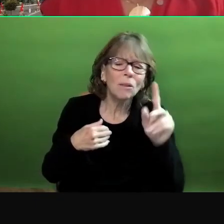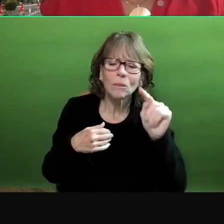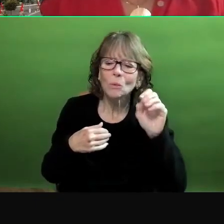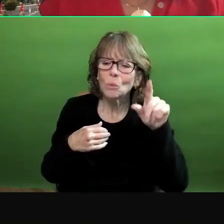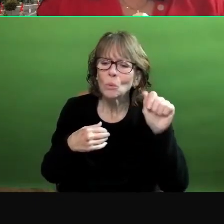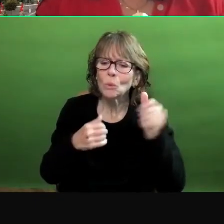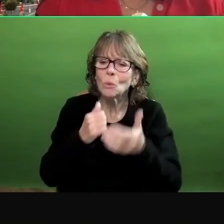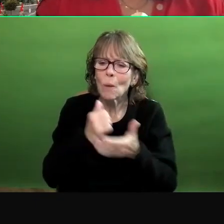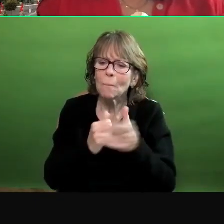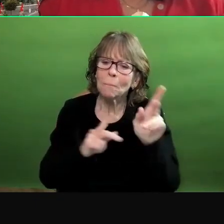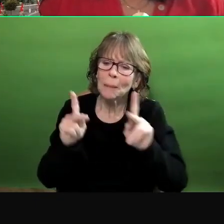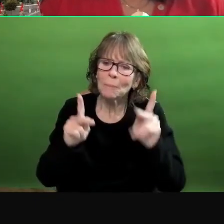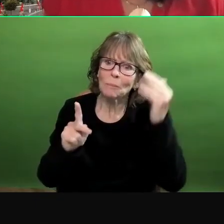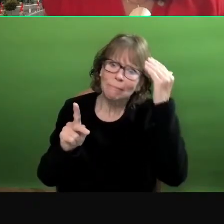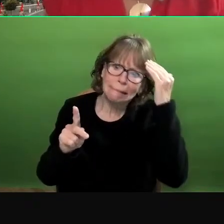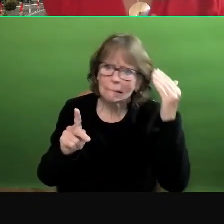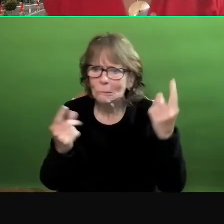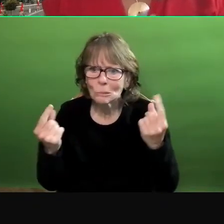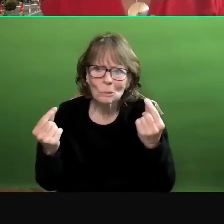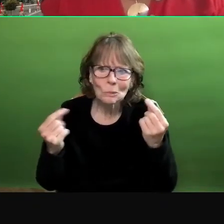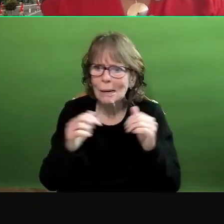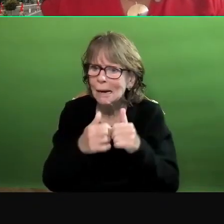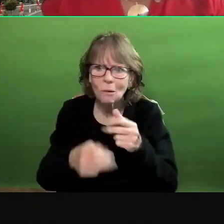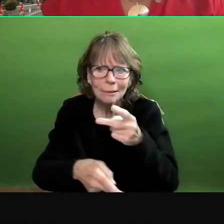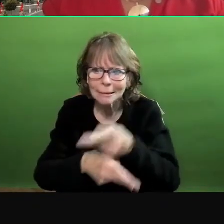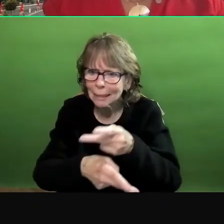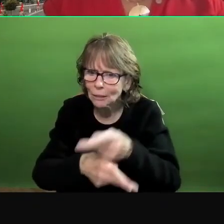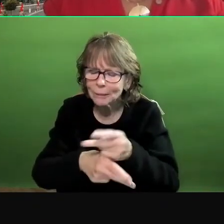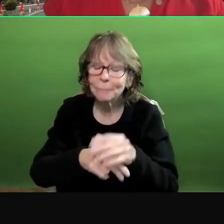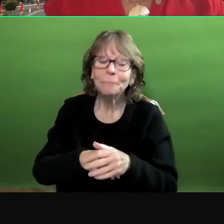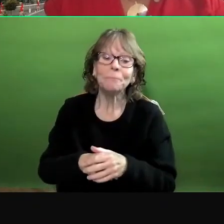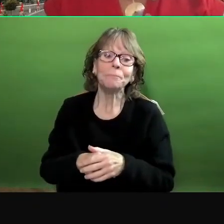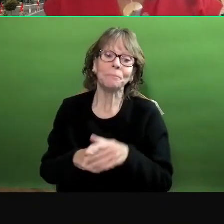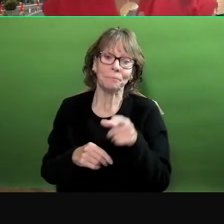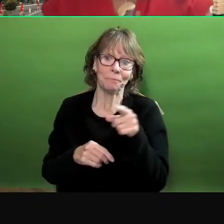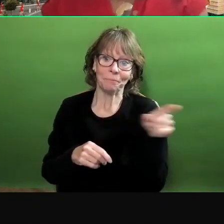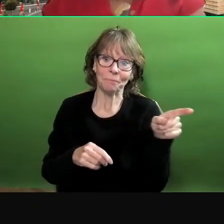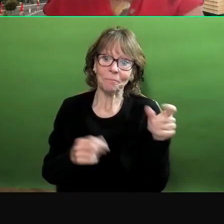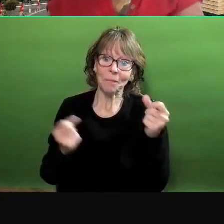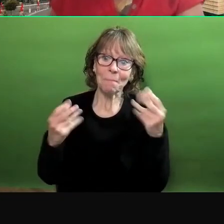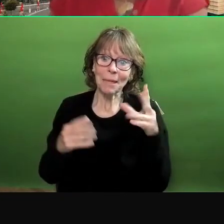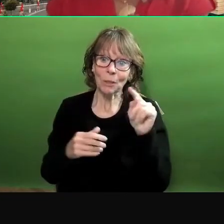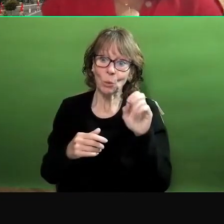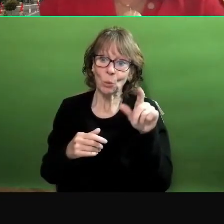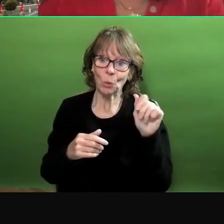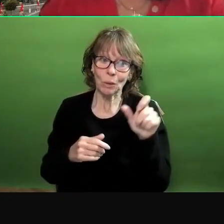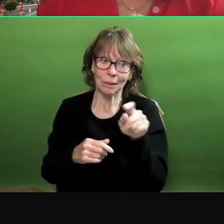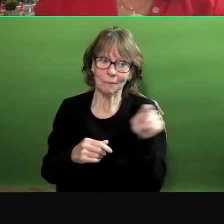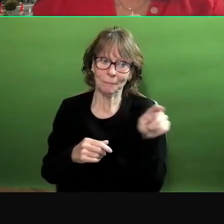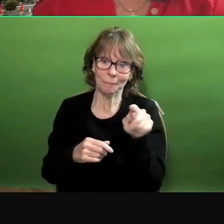care. And I just wanted to note that a lot of the tools that are out there are also can benefit and